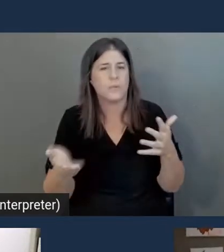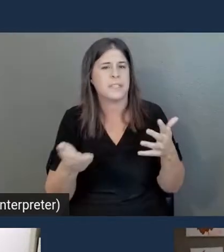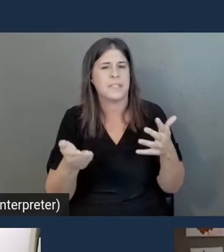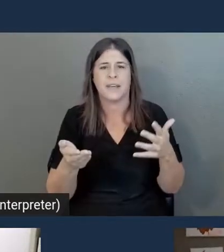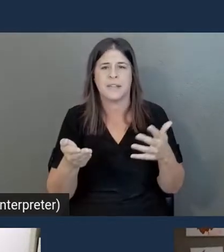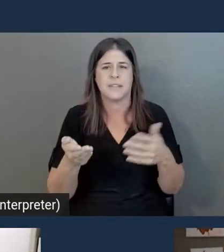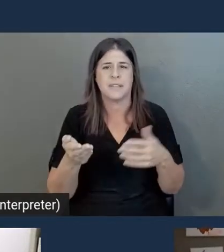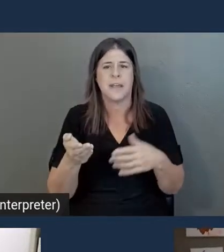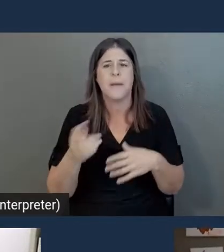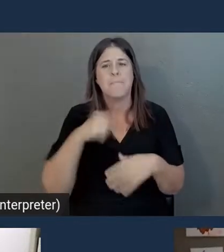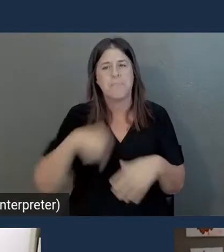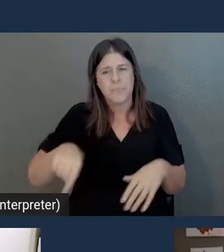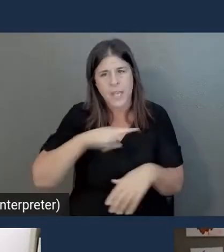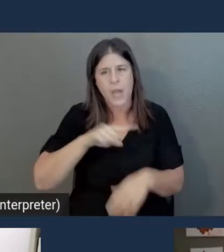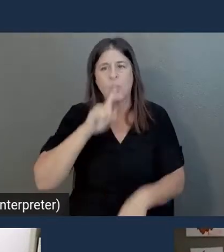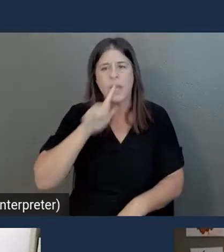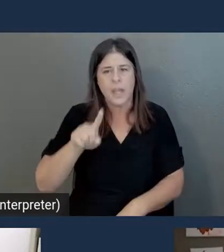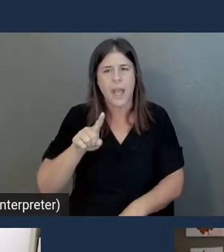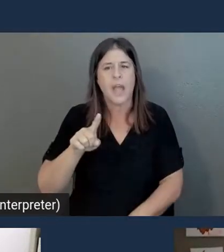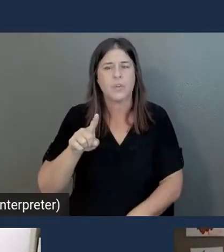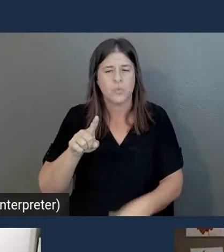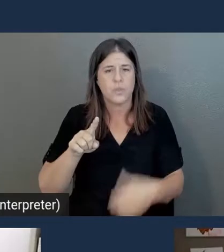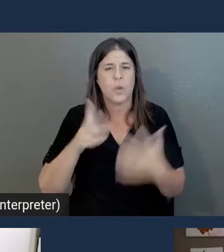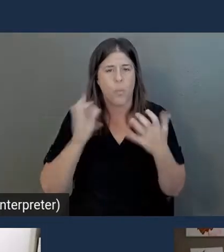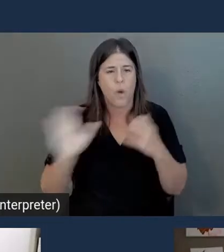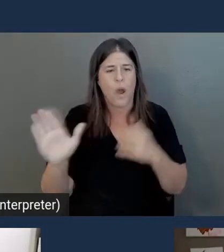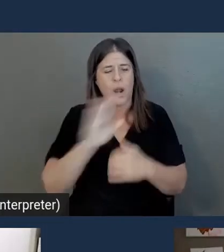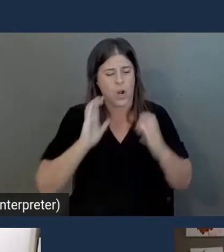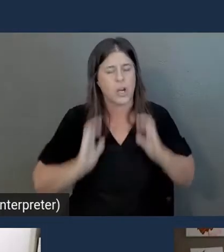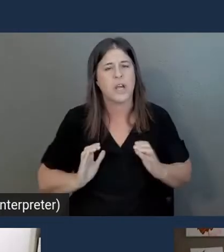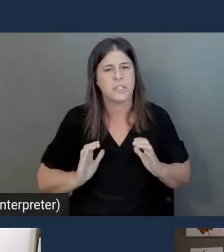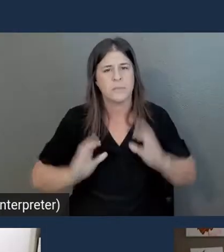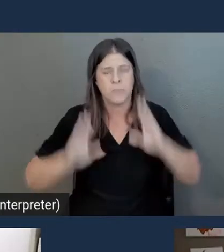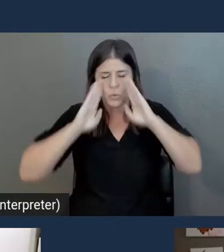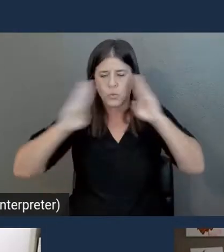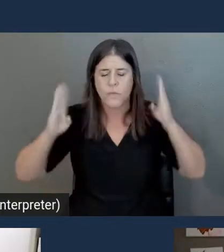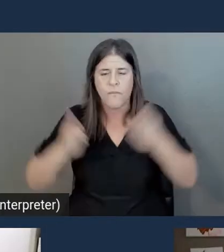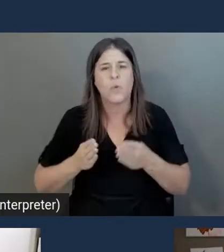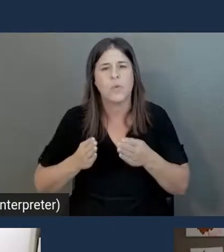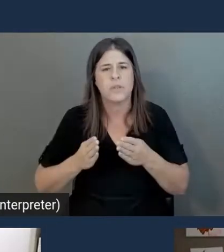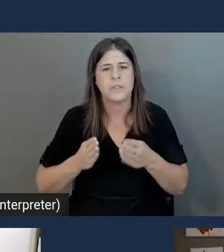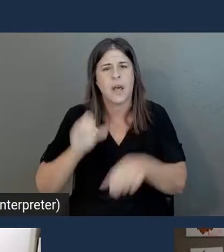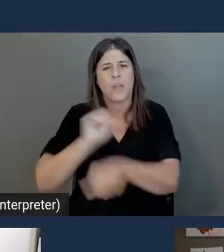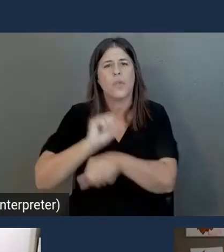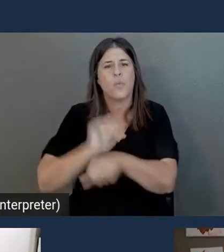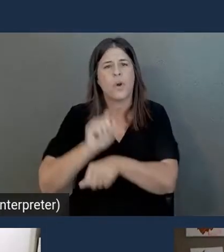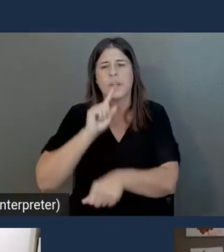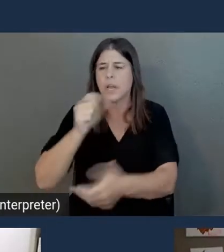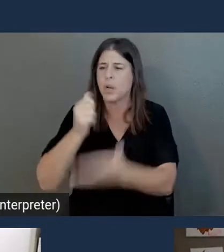And we actually would like our customers to be able to focus on the work, which could help them business to grow.